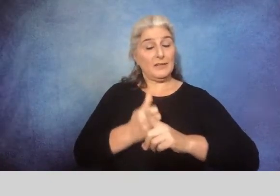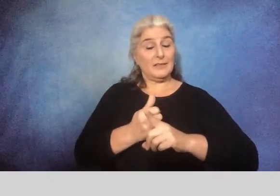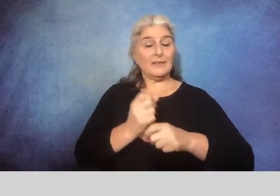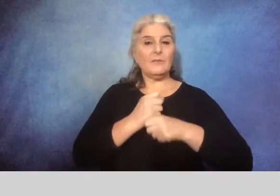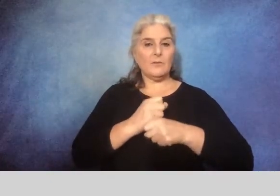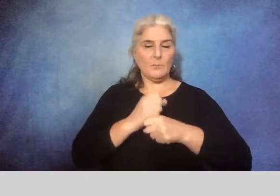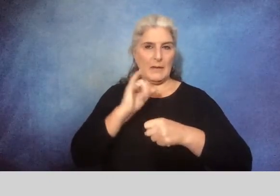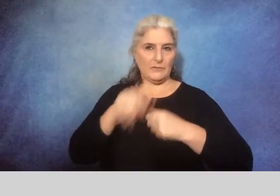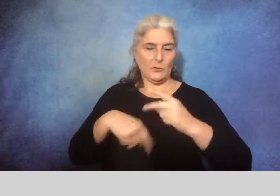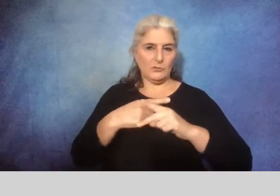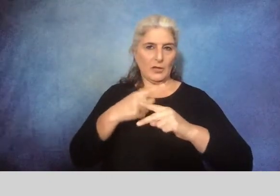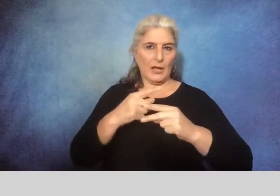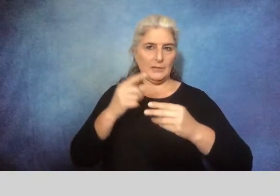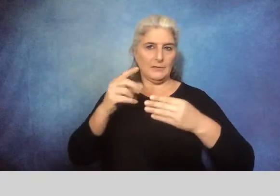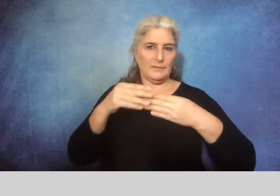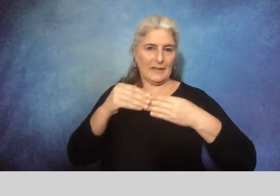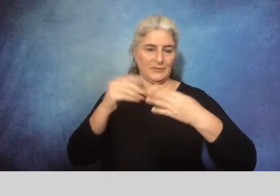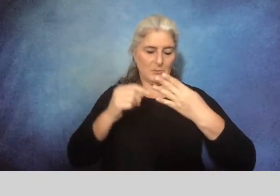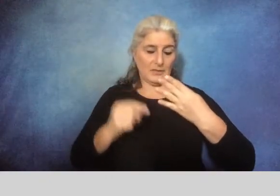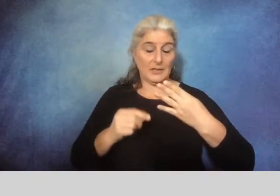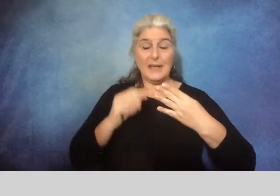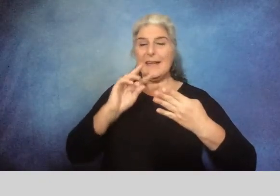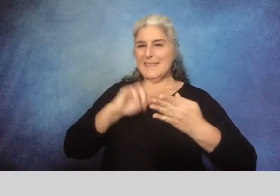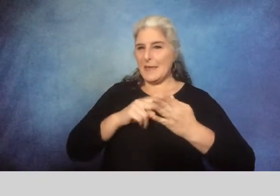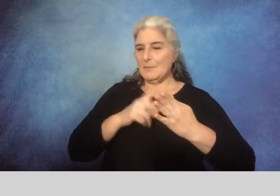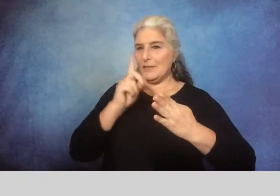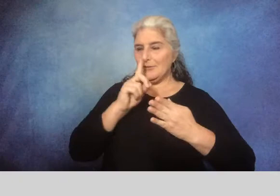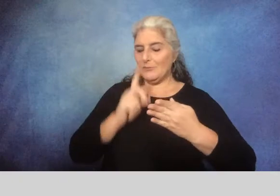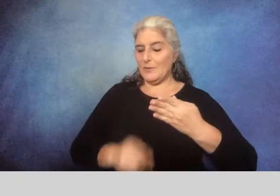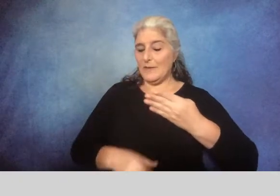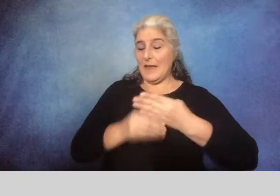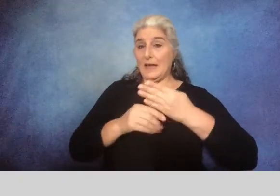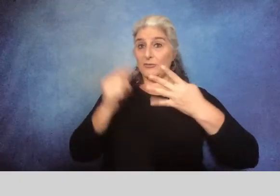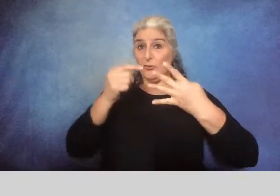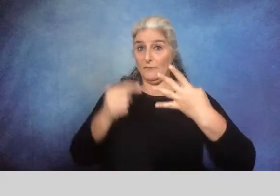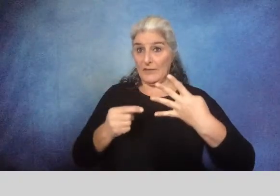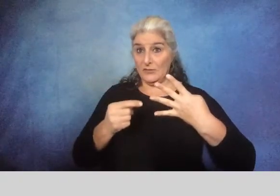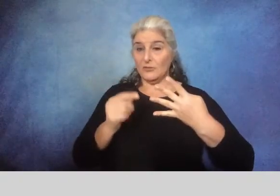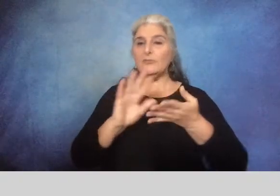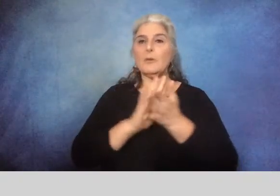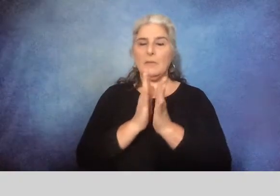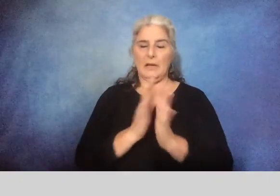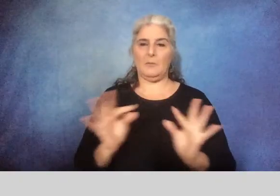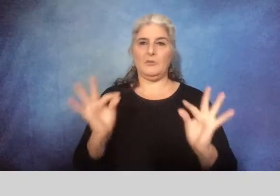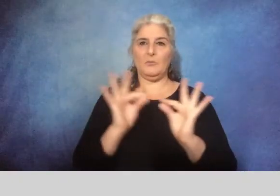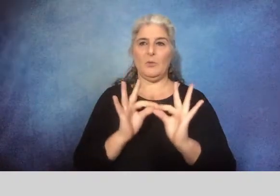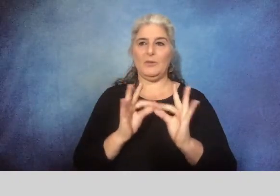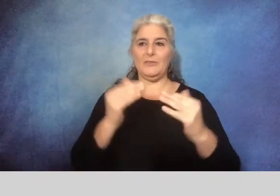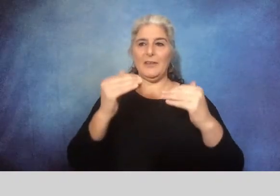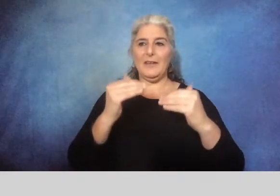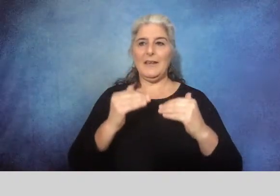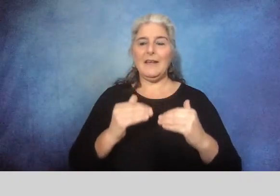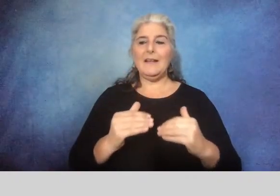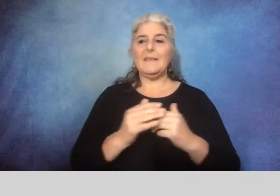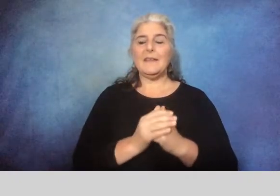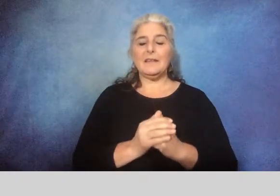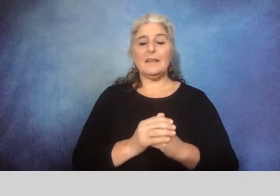This is the extensibility feature becomes important. And then next is CLI. So for managing the user input,